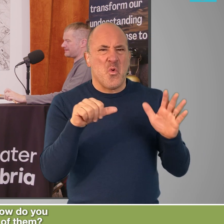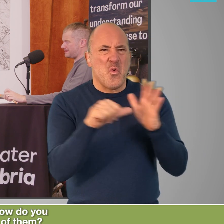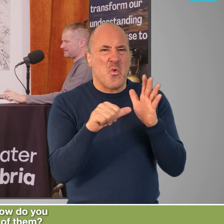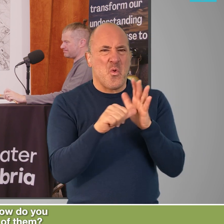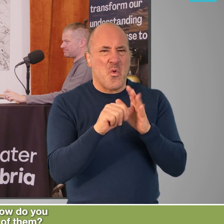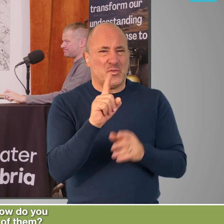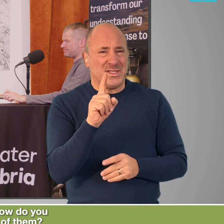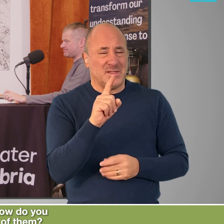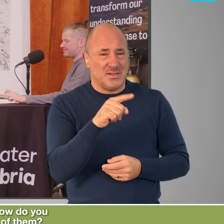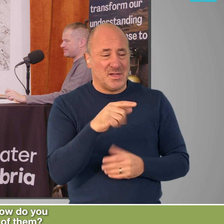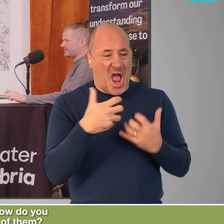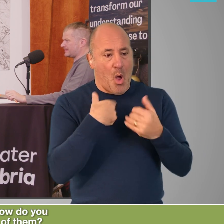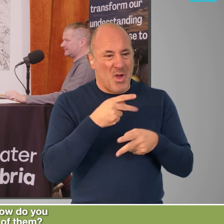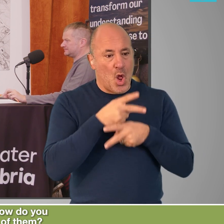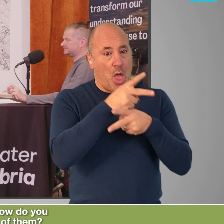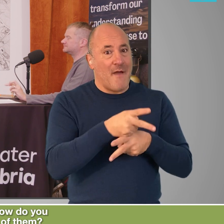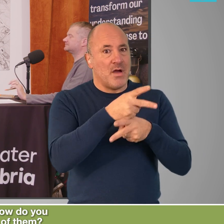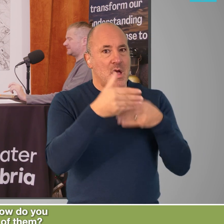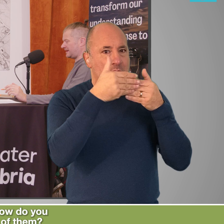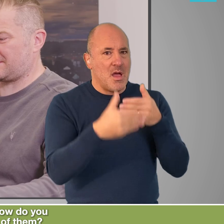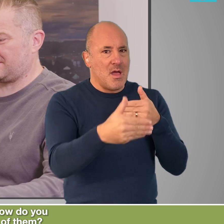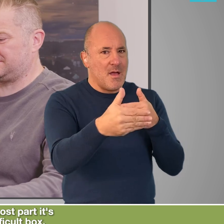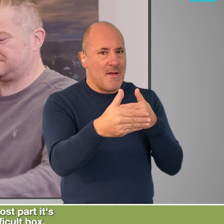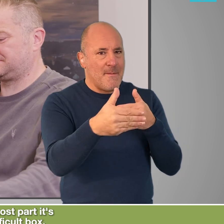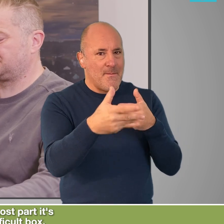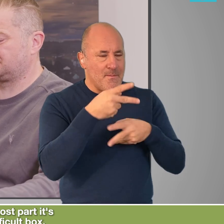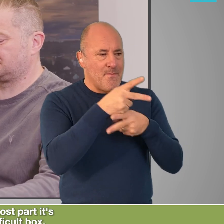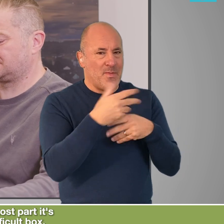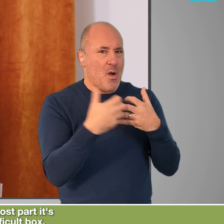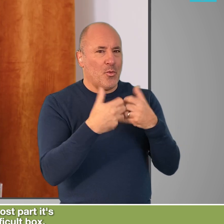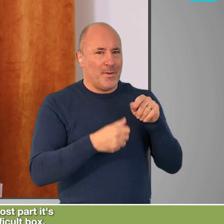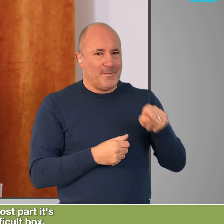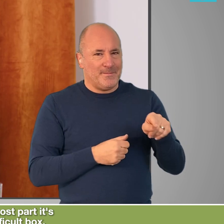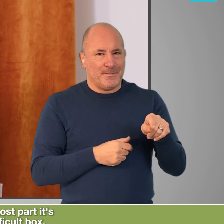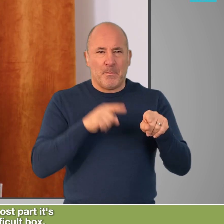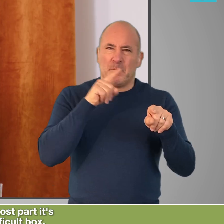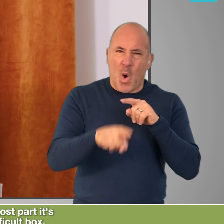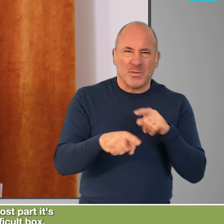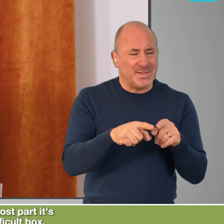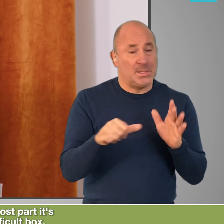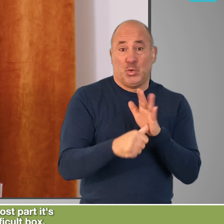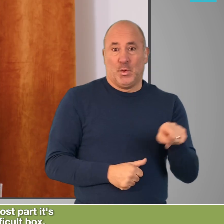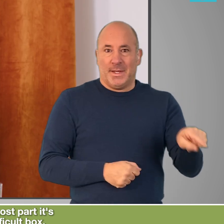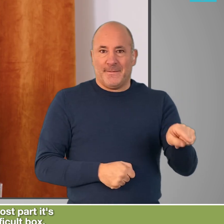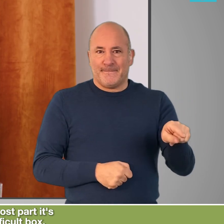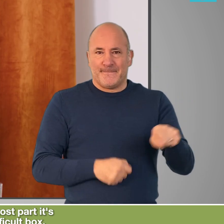it's maintenance, how do you live and take care of them? And I think for the most part it's just been in the difficult box.